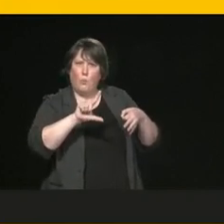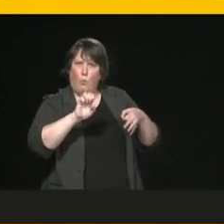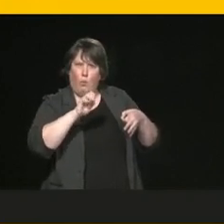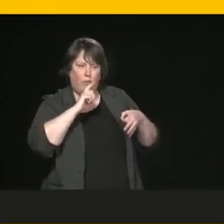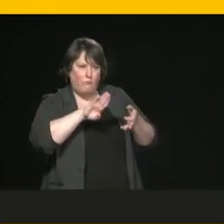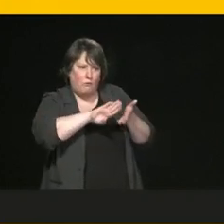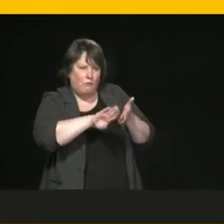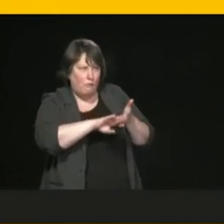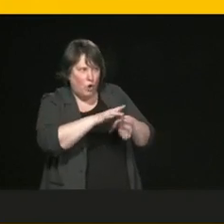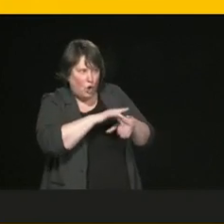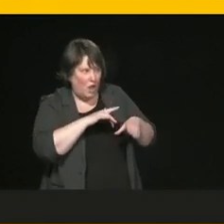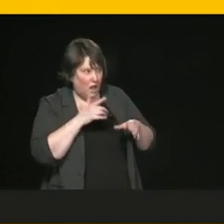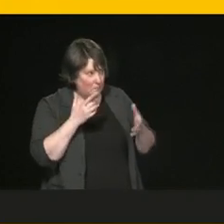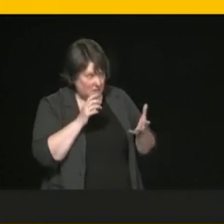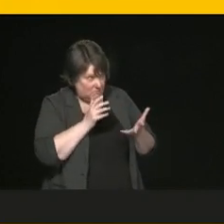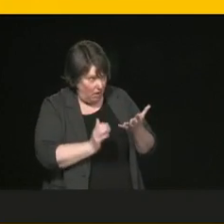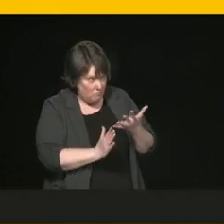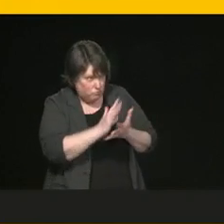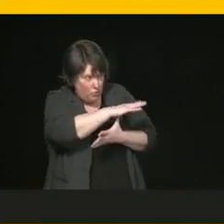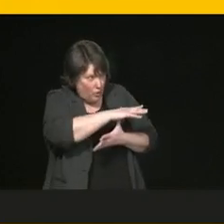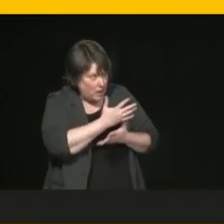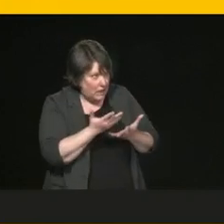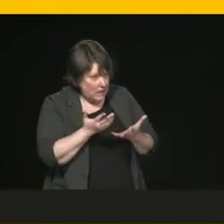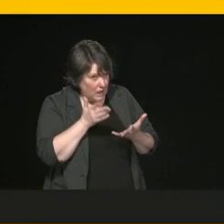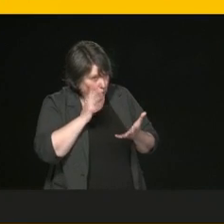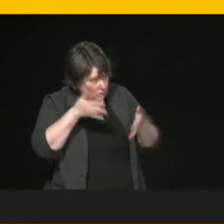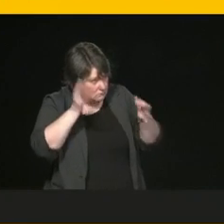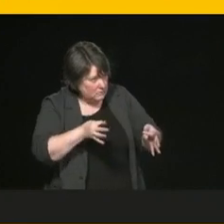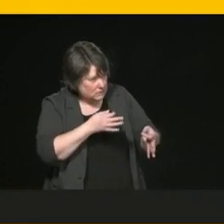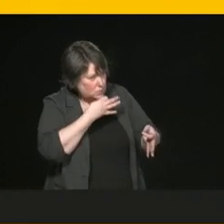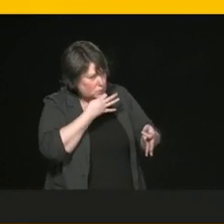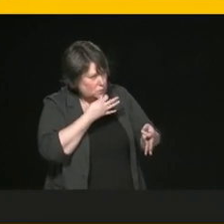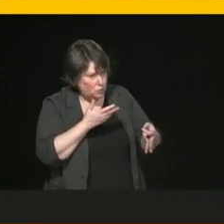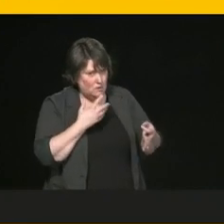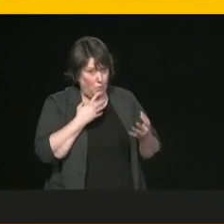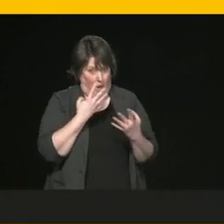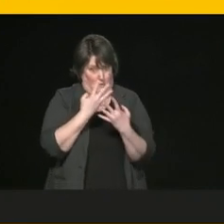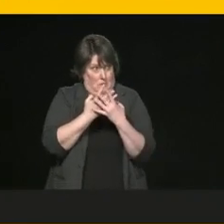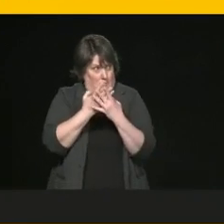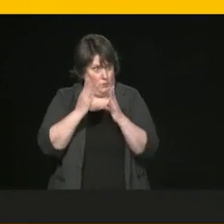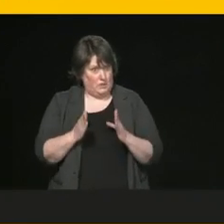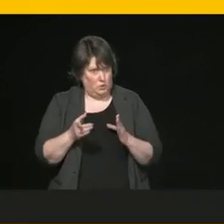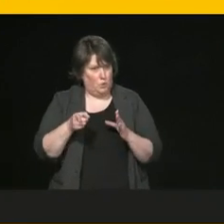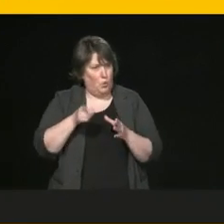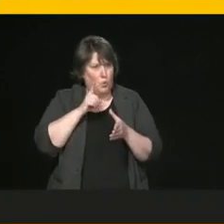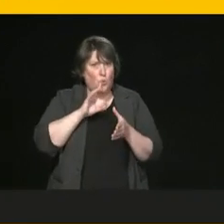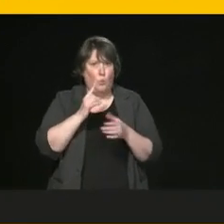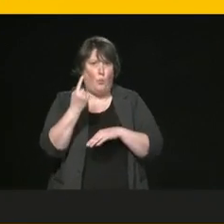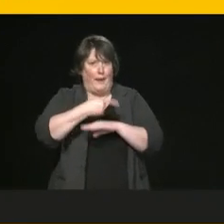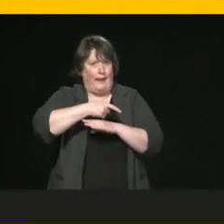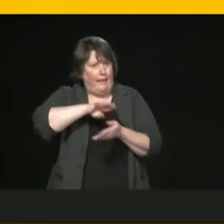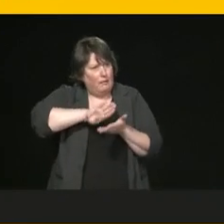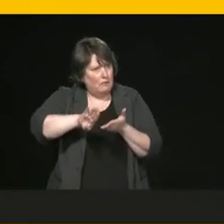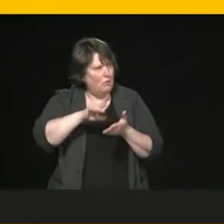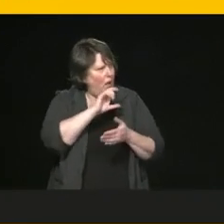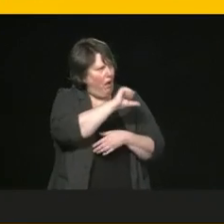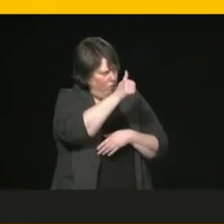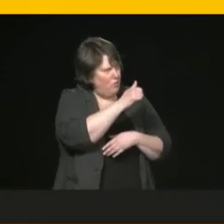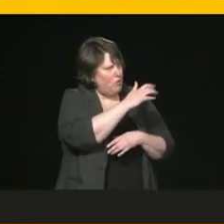THAT. IS THIS JUST NOT A PRIORITY? IS NOTHING COMING?